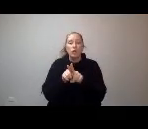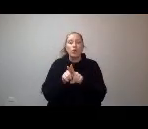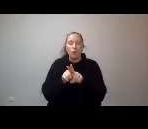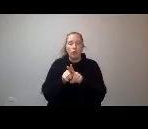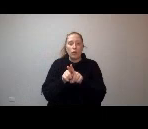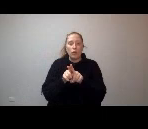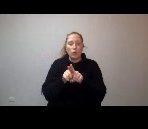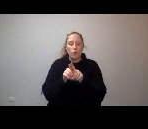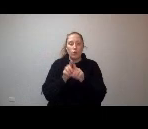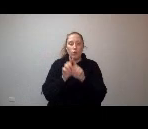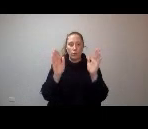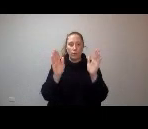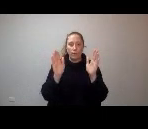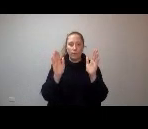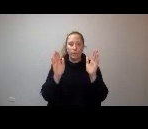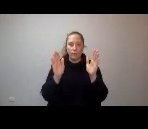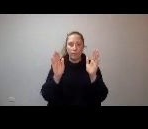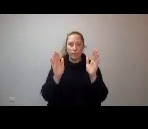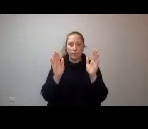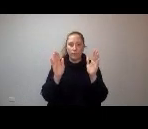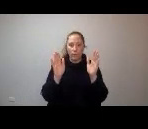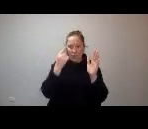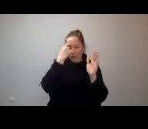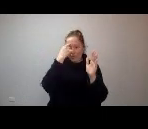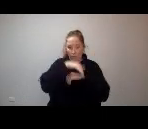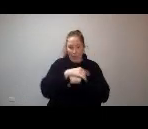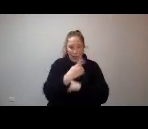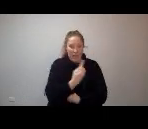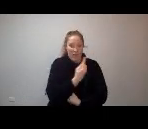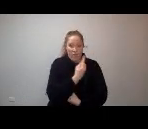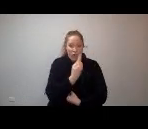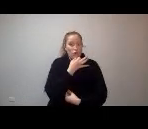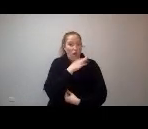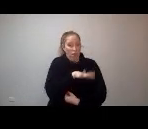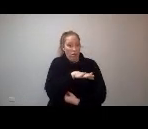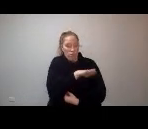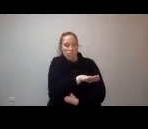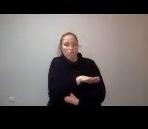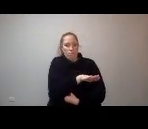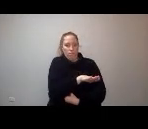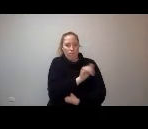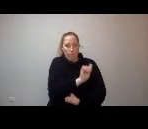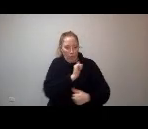The N-of-1, the individual child and what happens to them, and many of you are probably practitioners online.